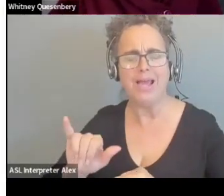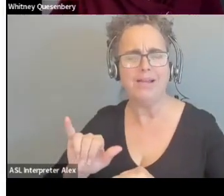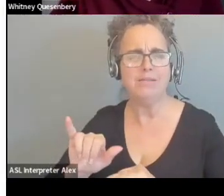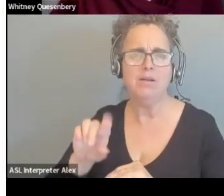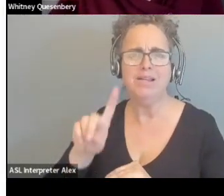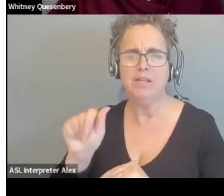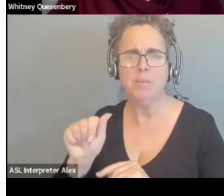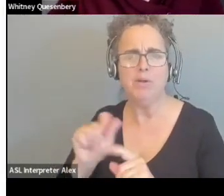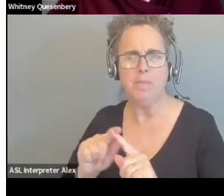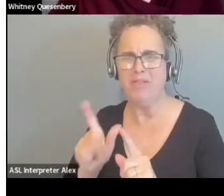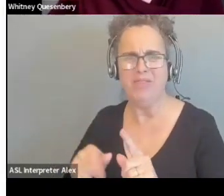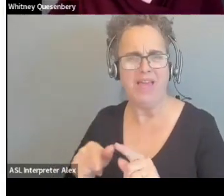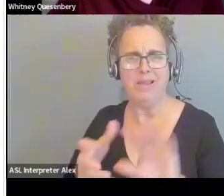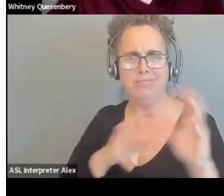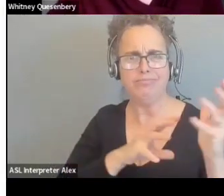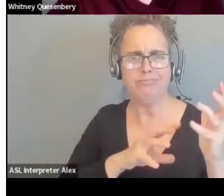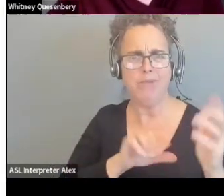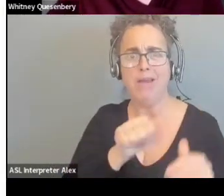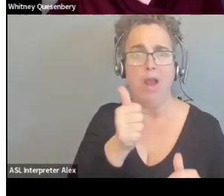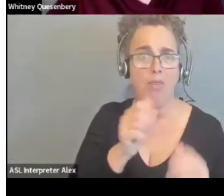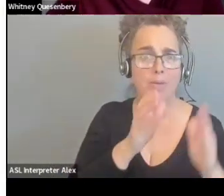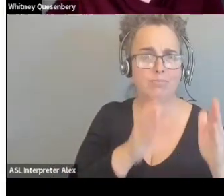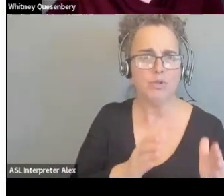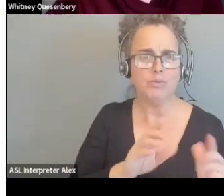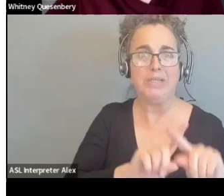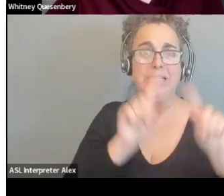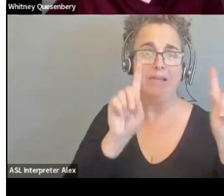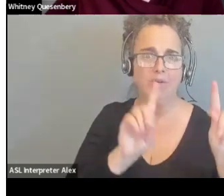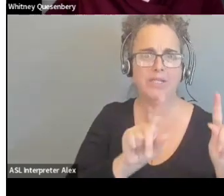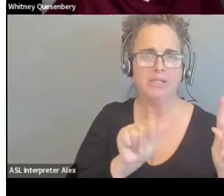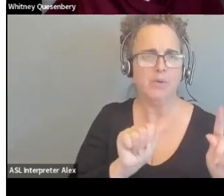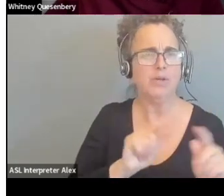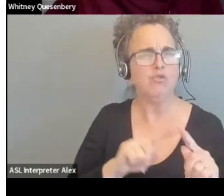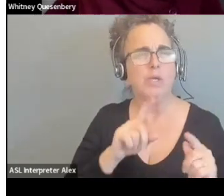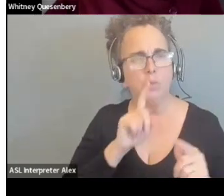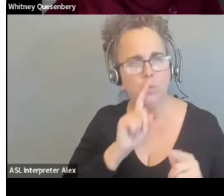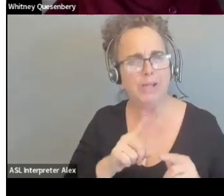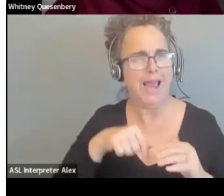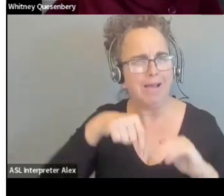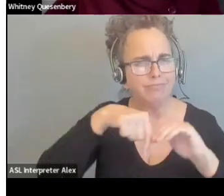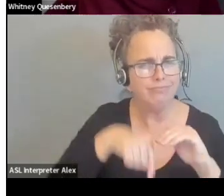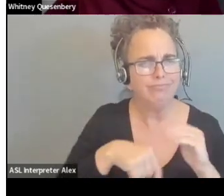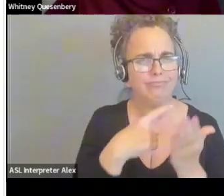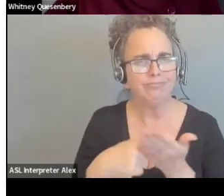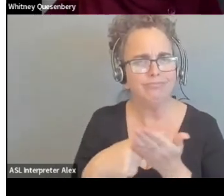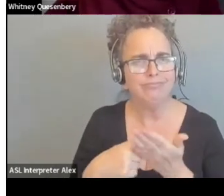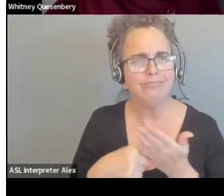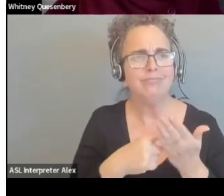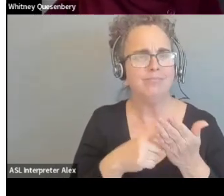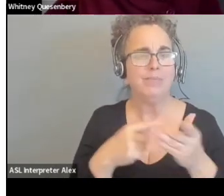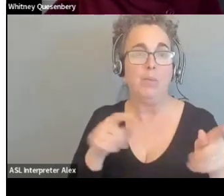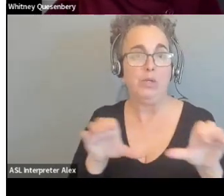And you can begin to have those rich discussions. And again, we do the, just on the whiteboard often we'll either put up a big